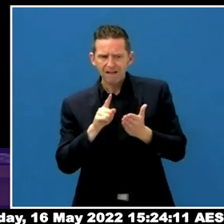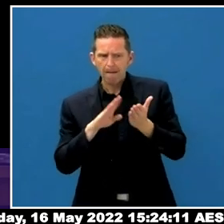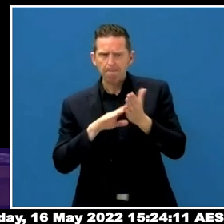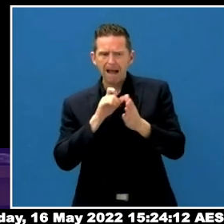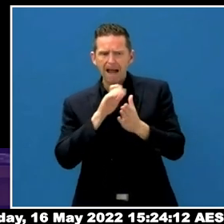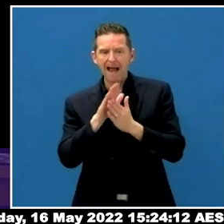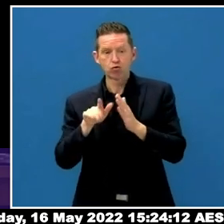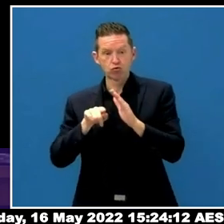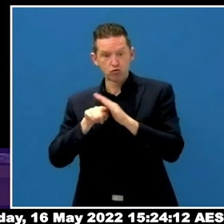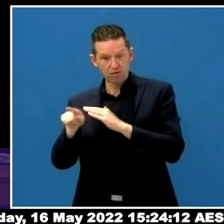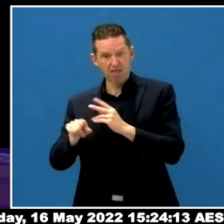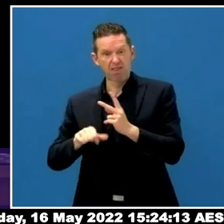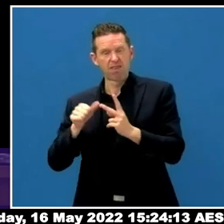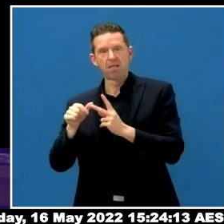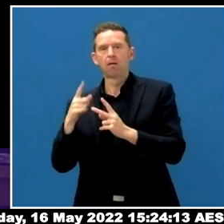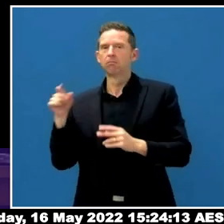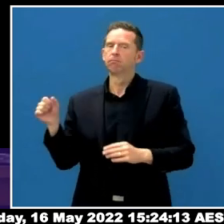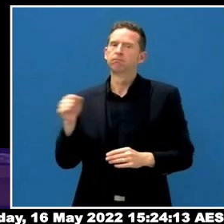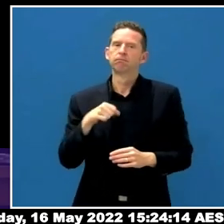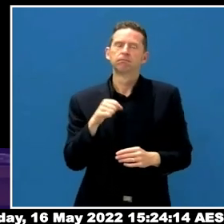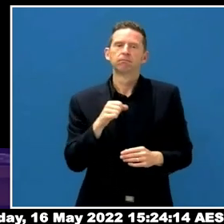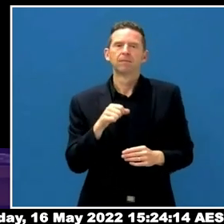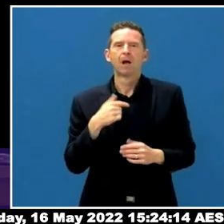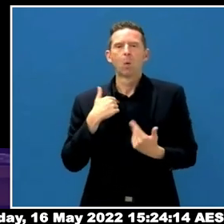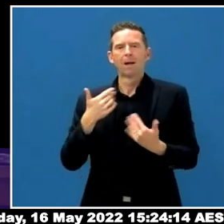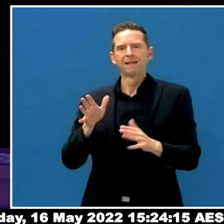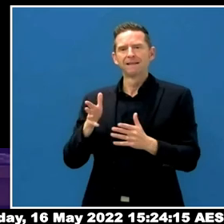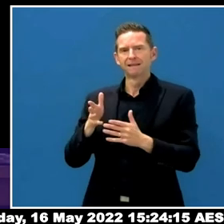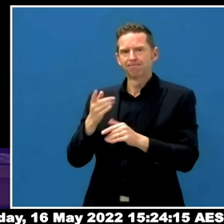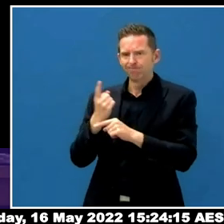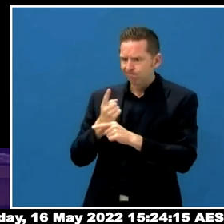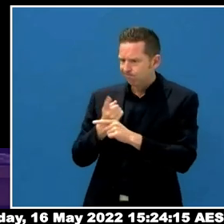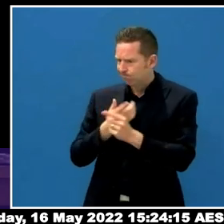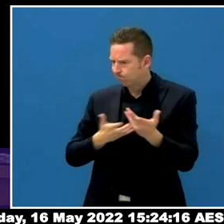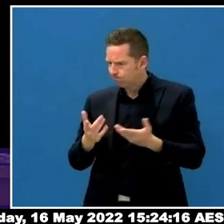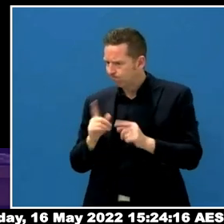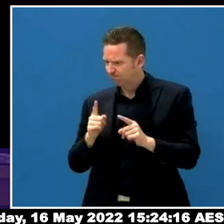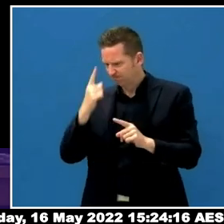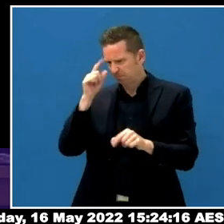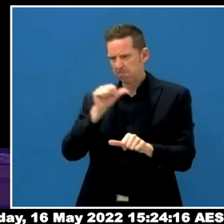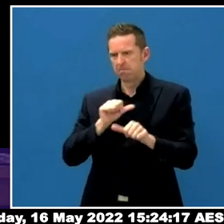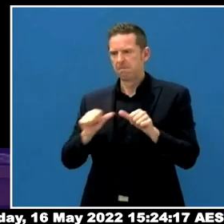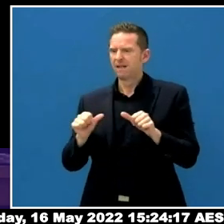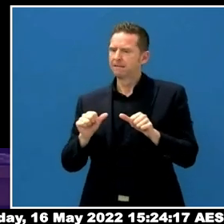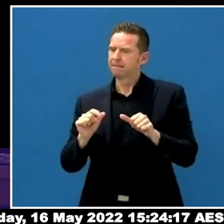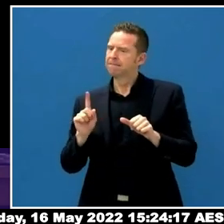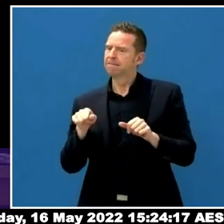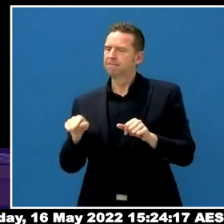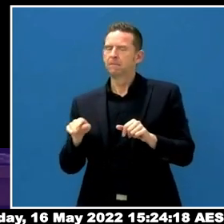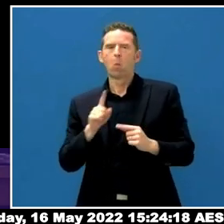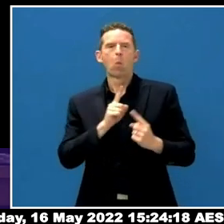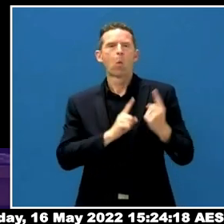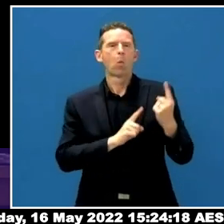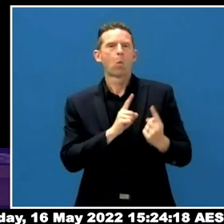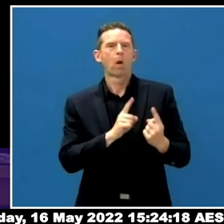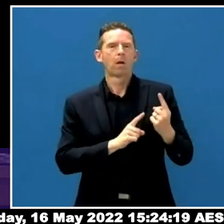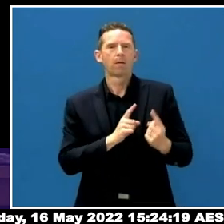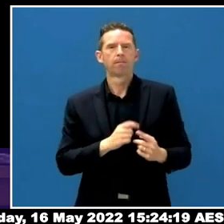And we spoke about the need for Toby to be one on one because of his absconding.